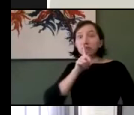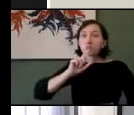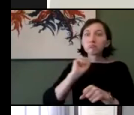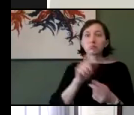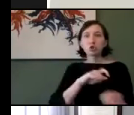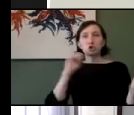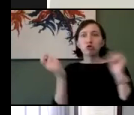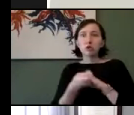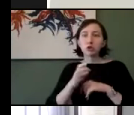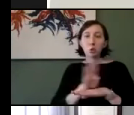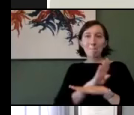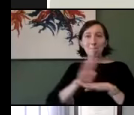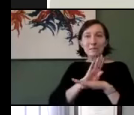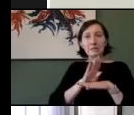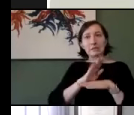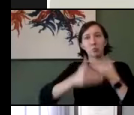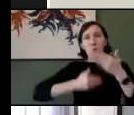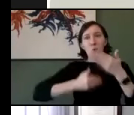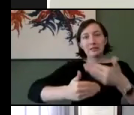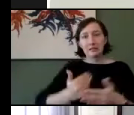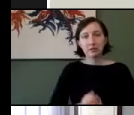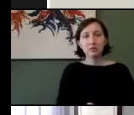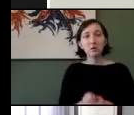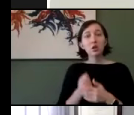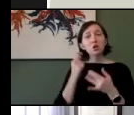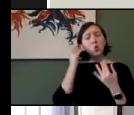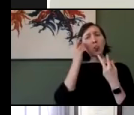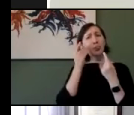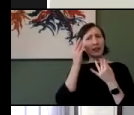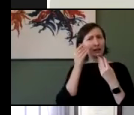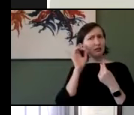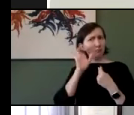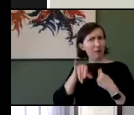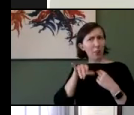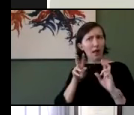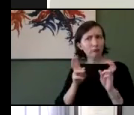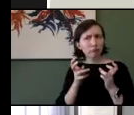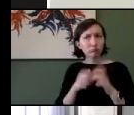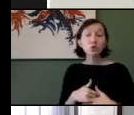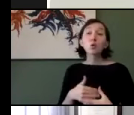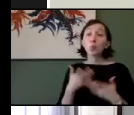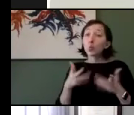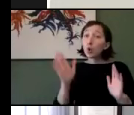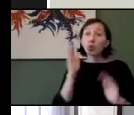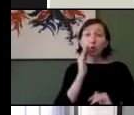So thinking those things through. We do know that masks there are challenges here